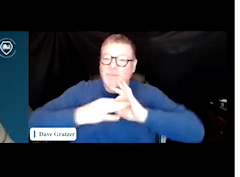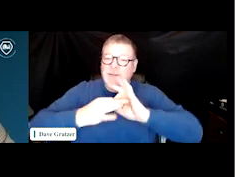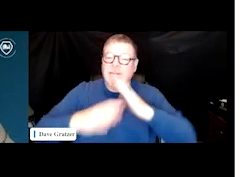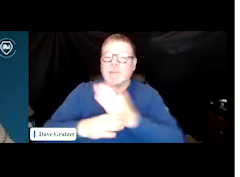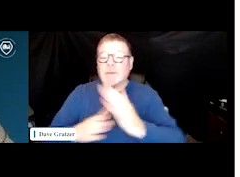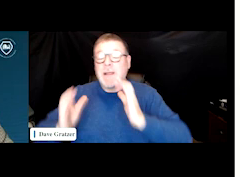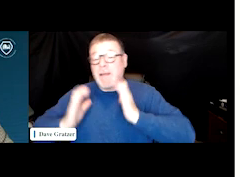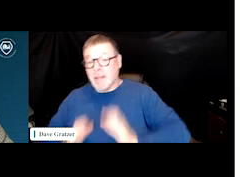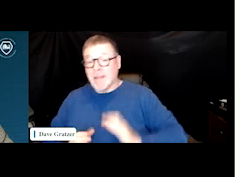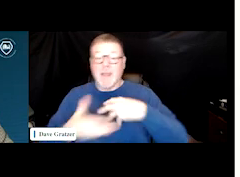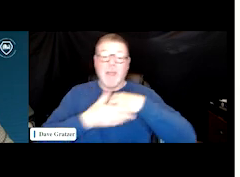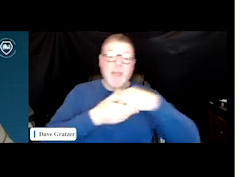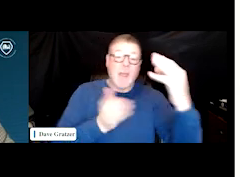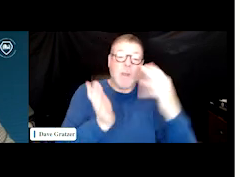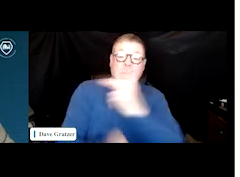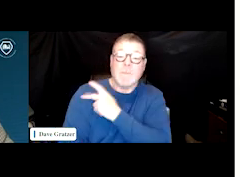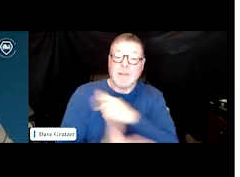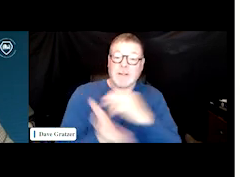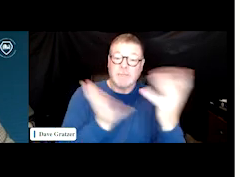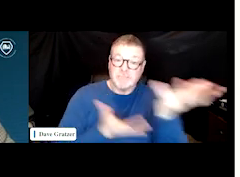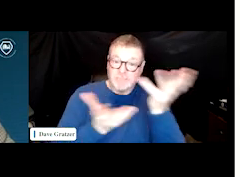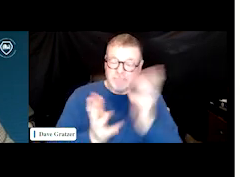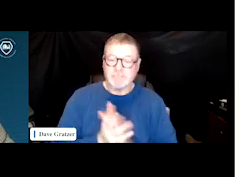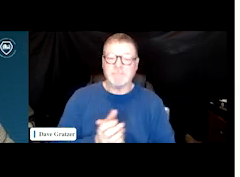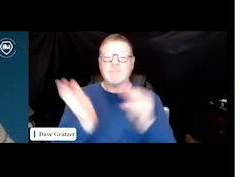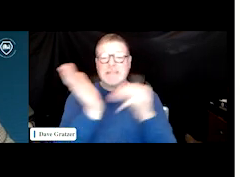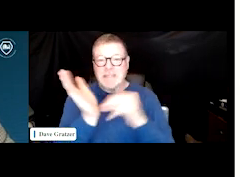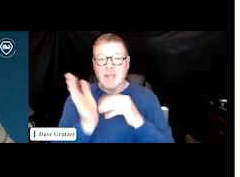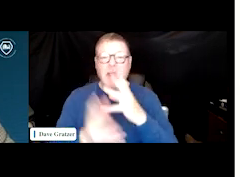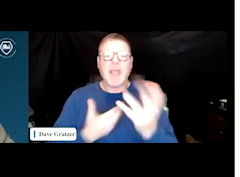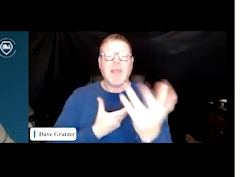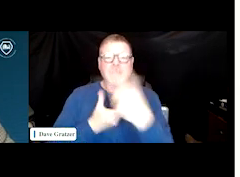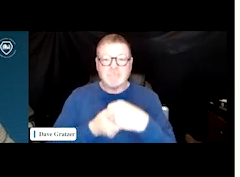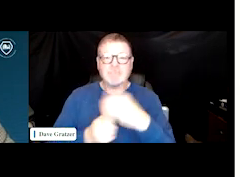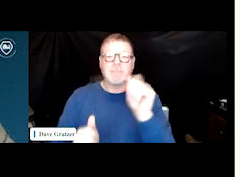and outpatient providers, increasing engagement in those non-acute